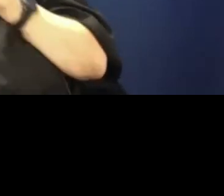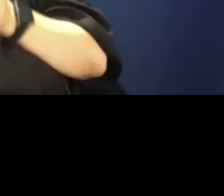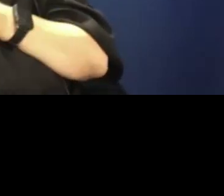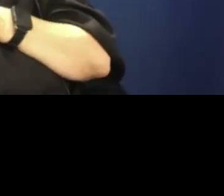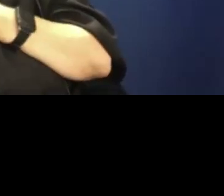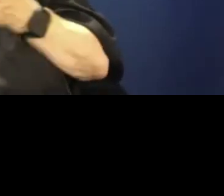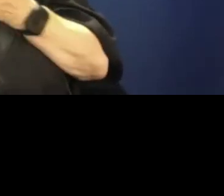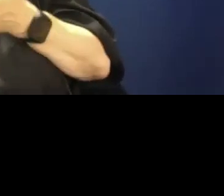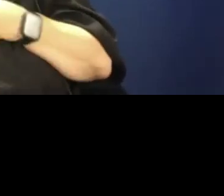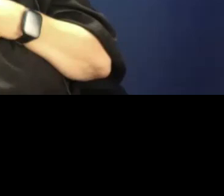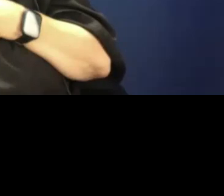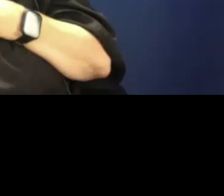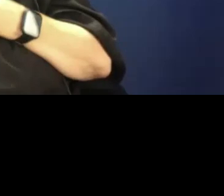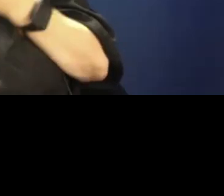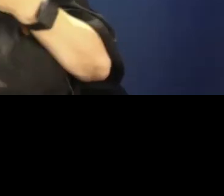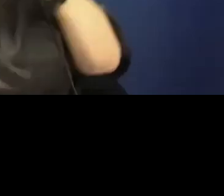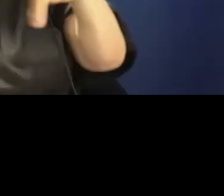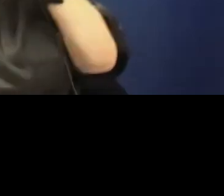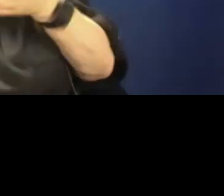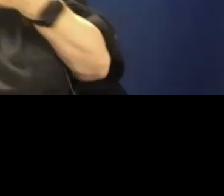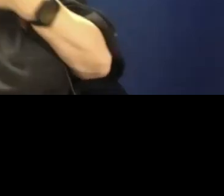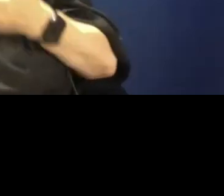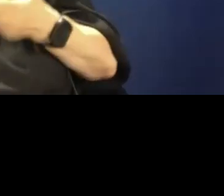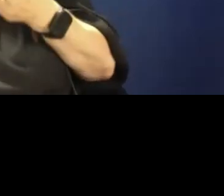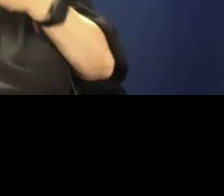we will send out the recording links, and we'll send out the slides, and we'll also have a link